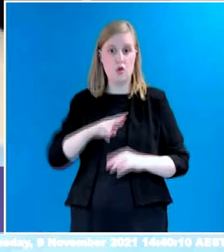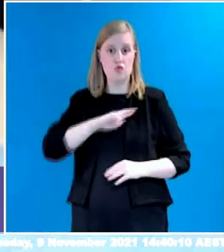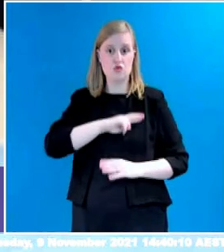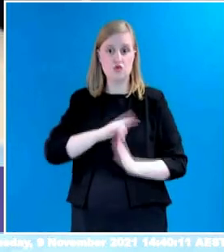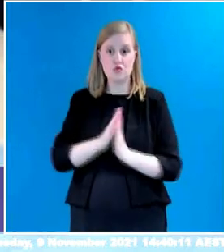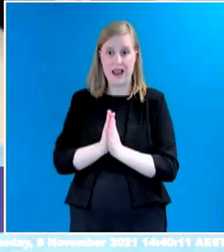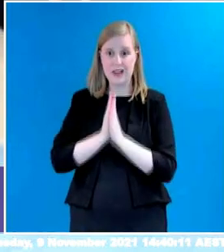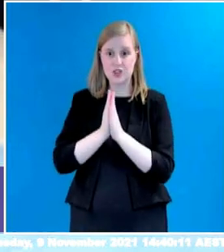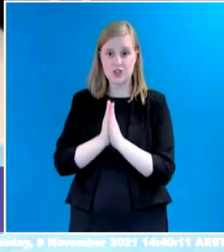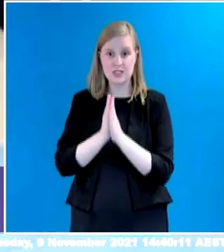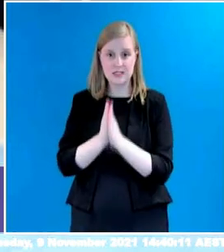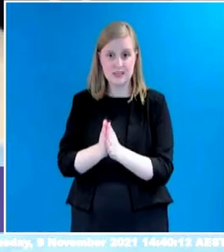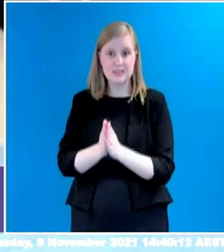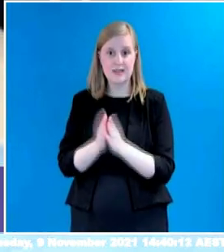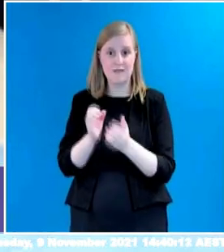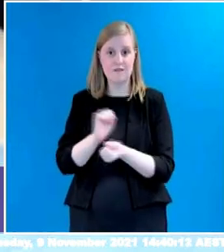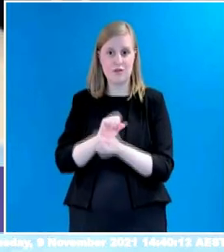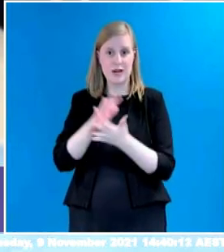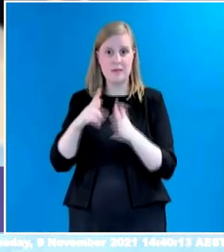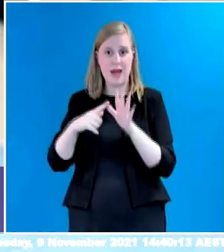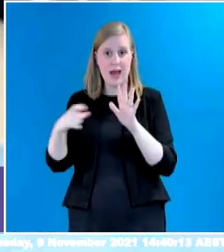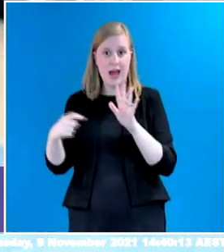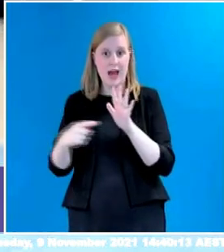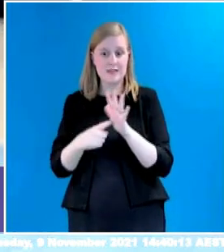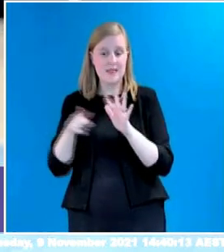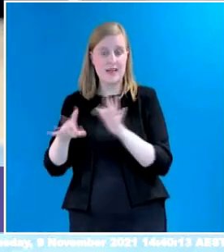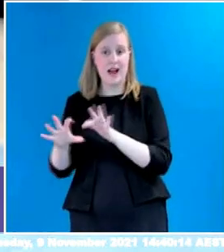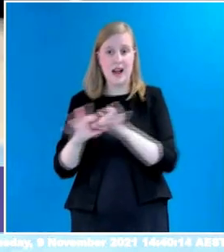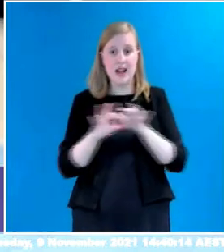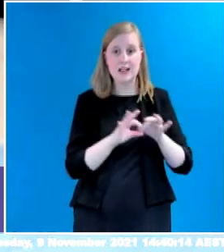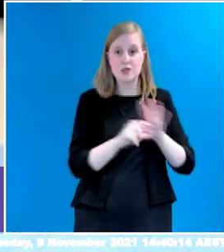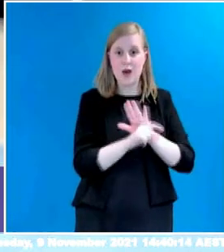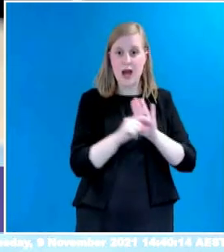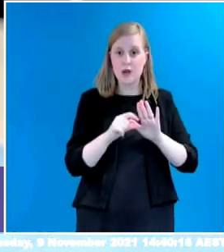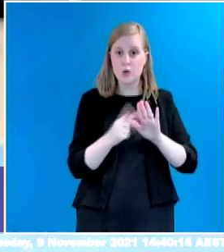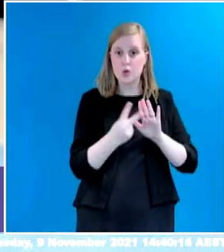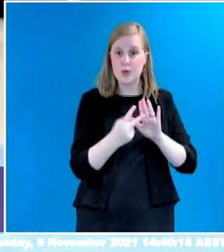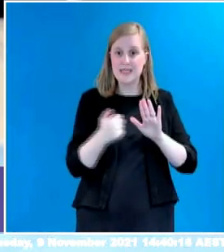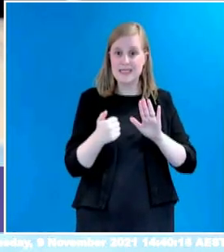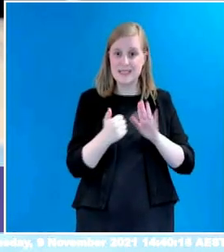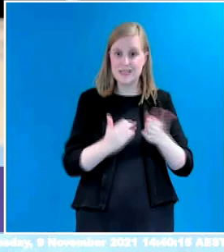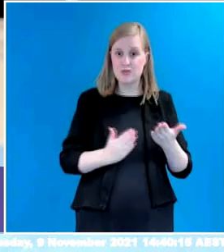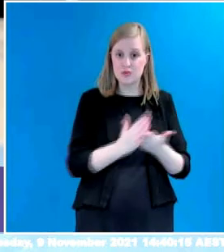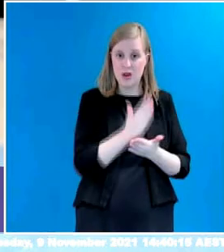Of course, just to --- it's slightly a side point but I think an important point.